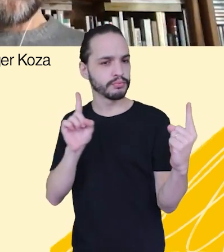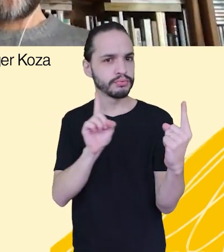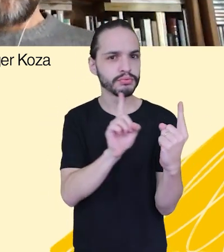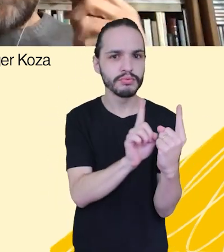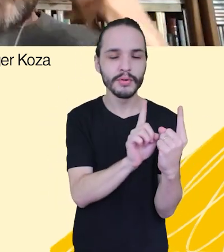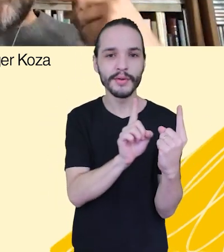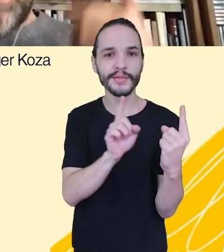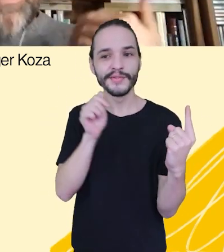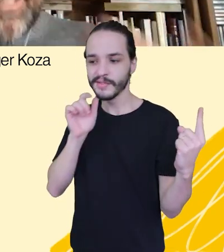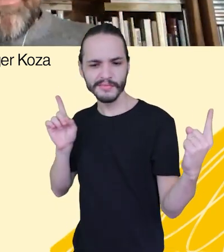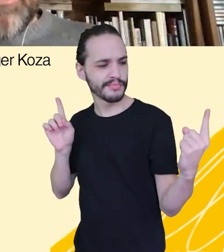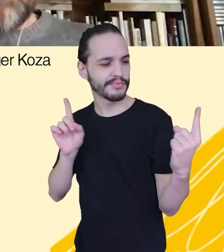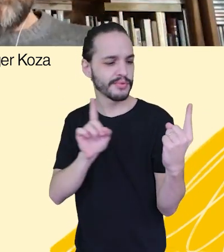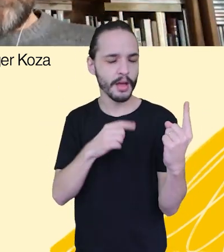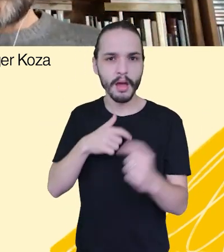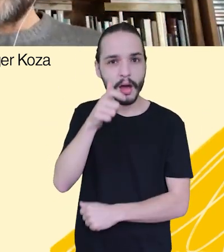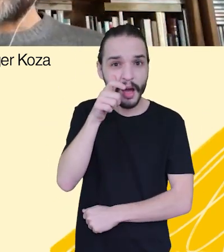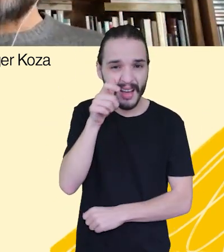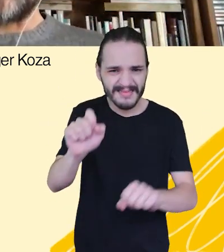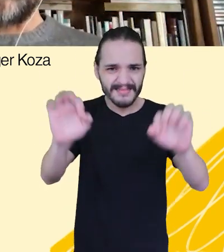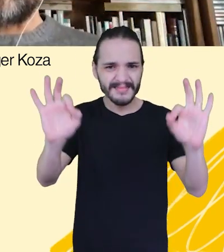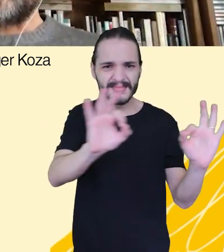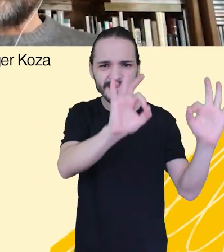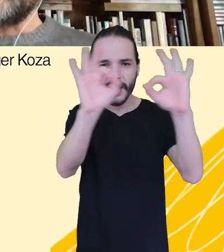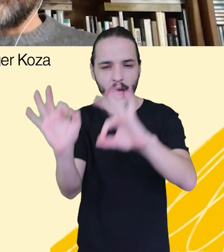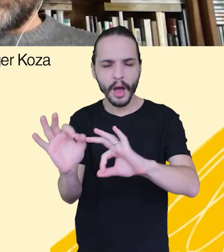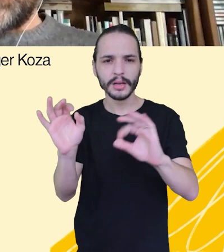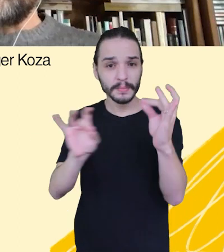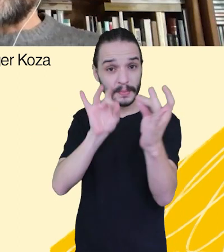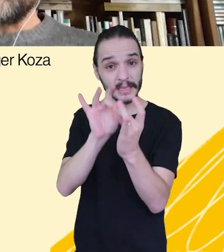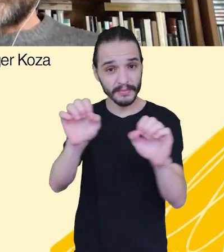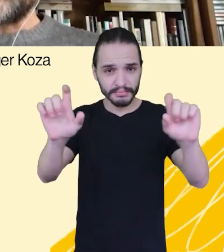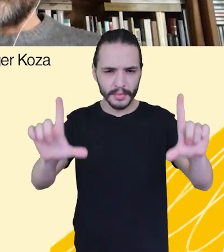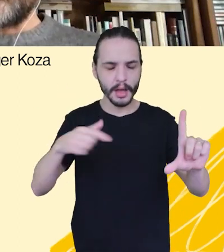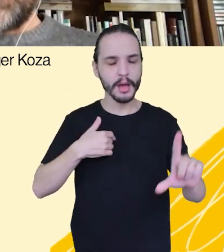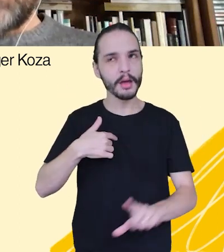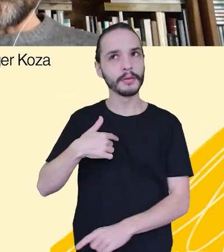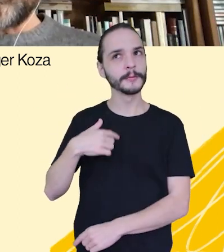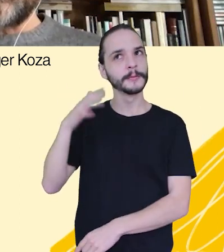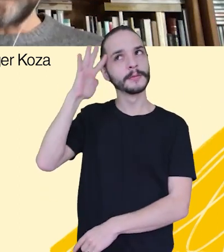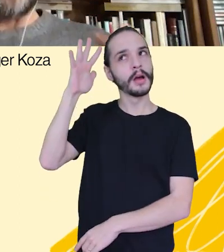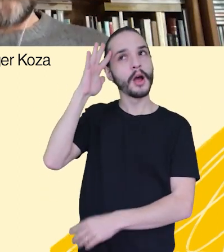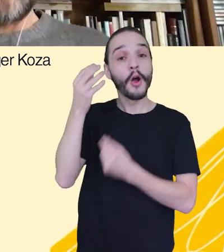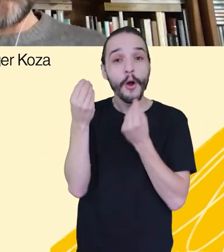So when I see this scene particularly I wonder myself how she did it.